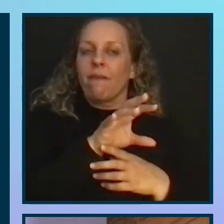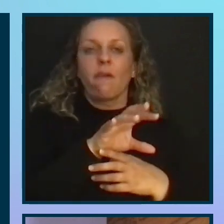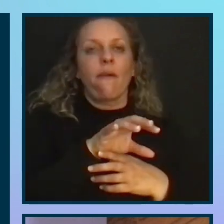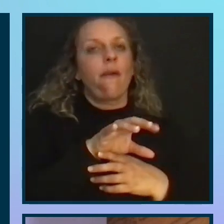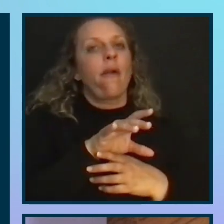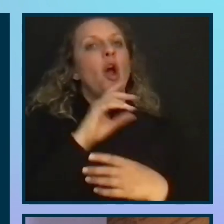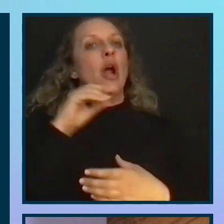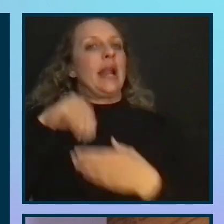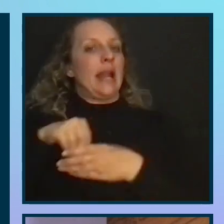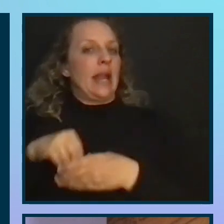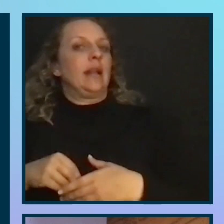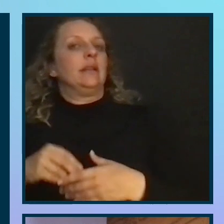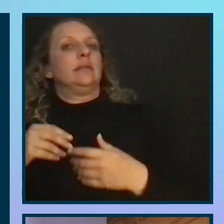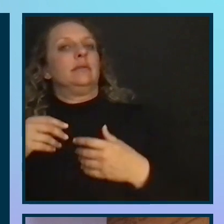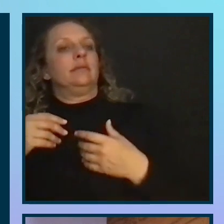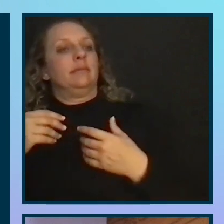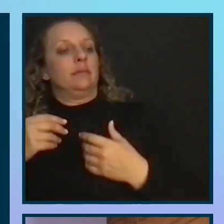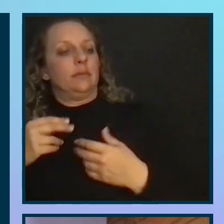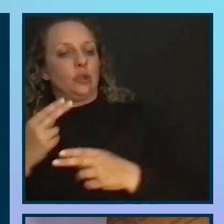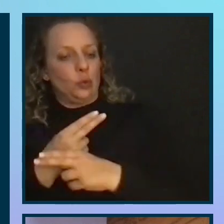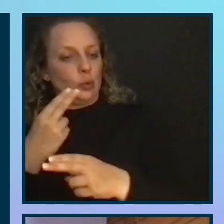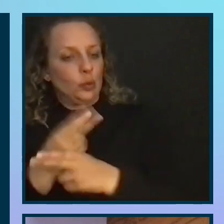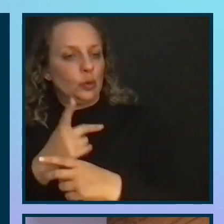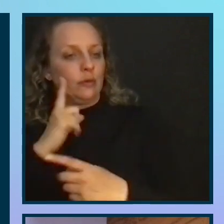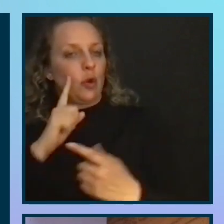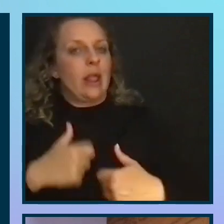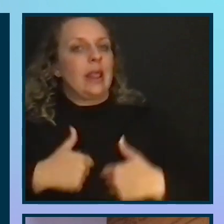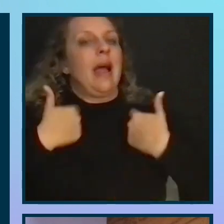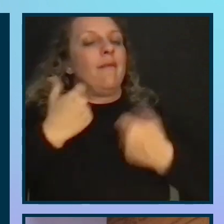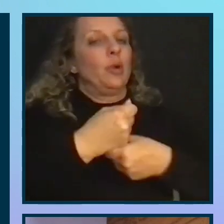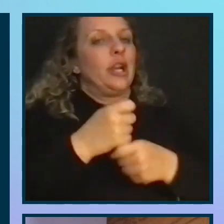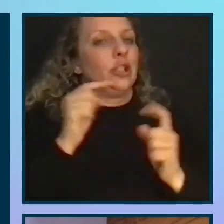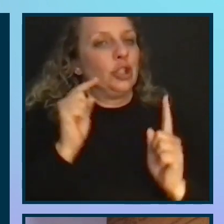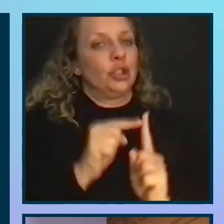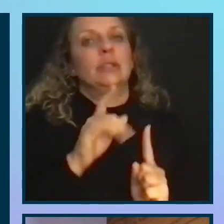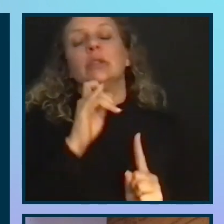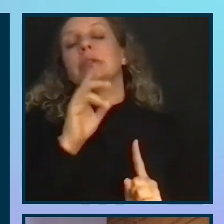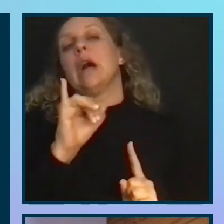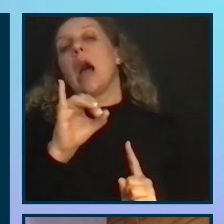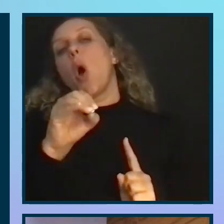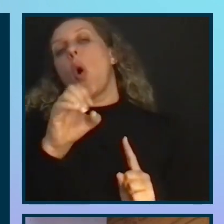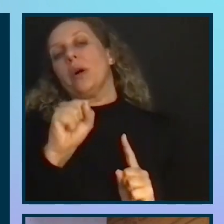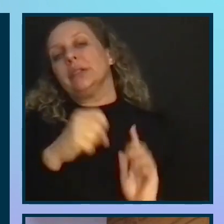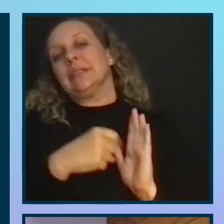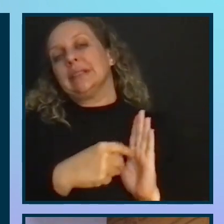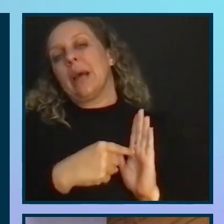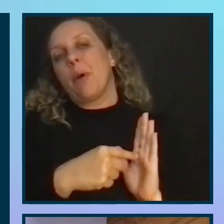aligned in the production app. But the video is showing the iOS demo app, we do have the same for Android.